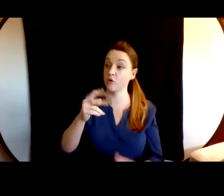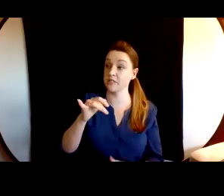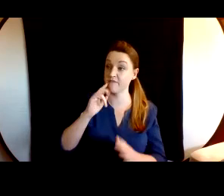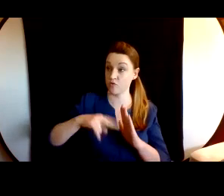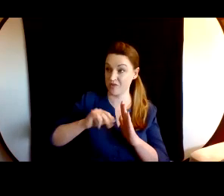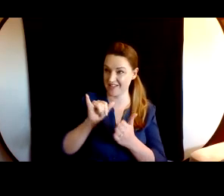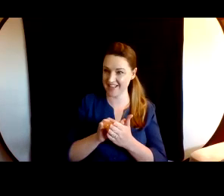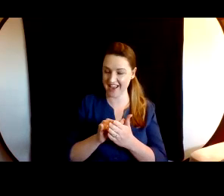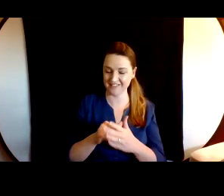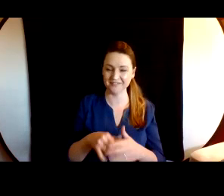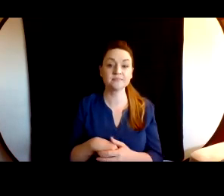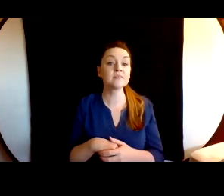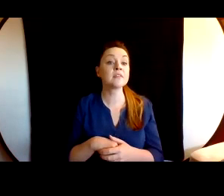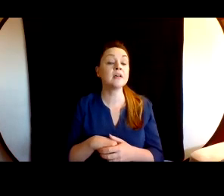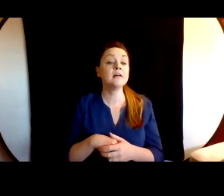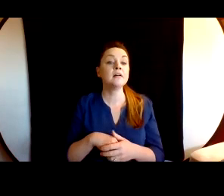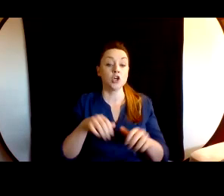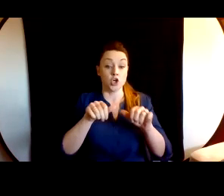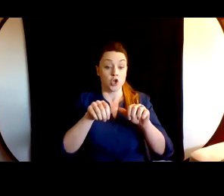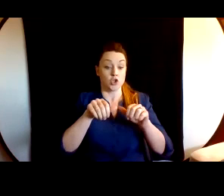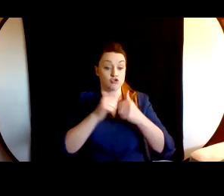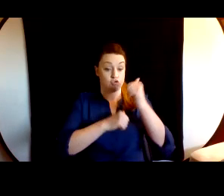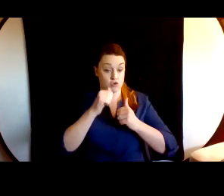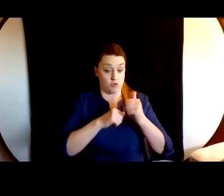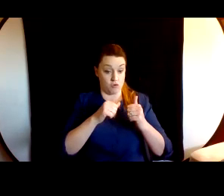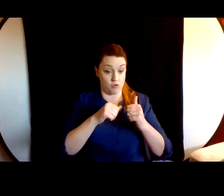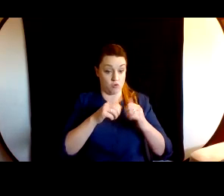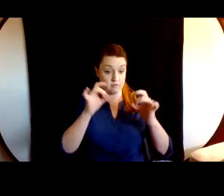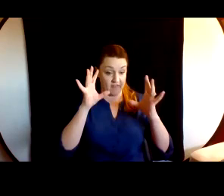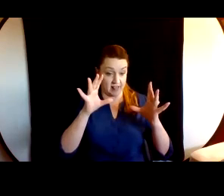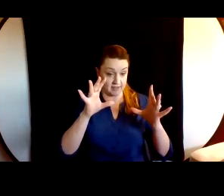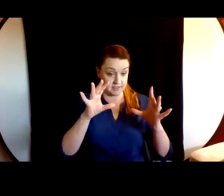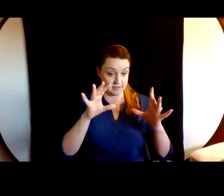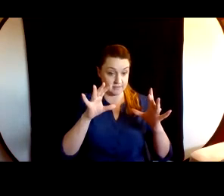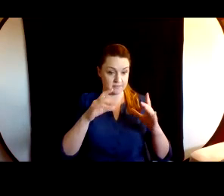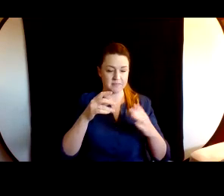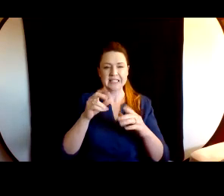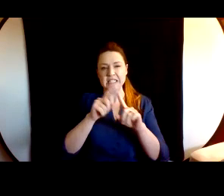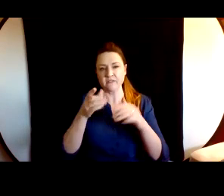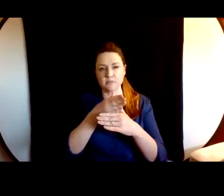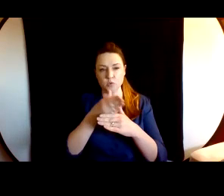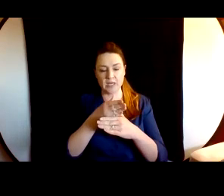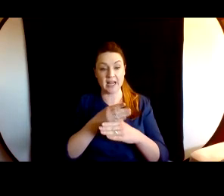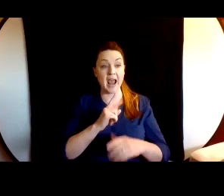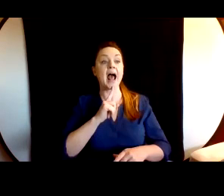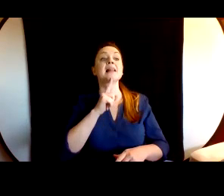is the difference between the actual and the potential. So the potential realization